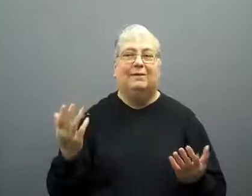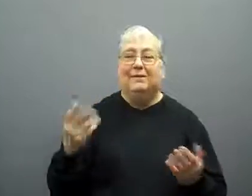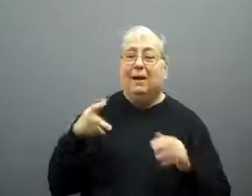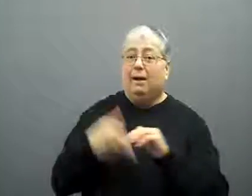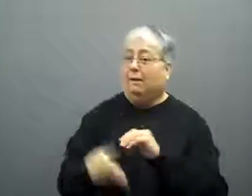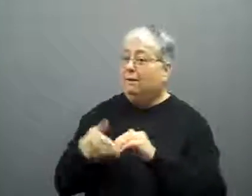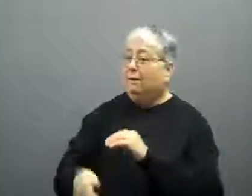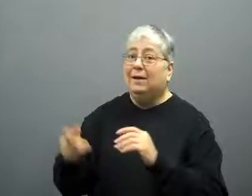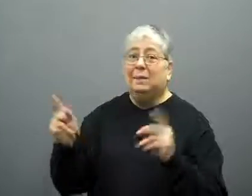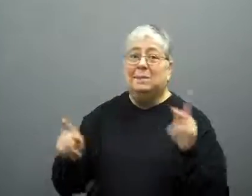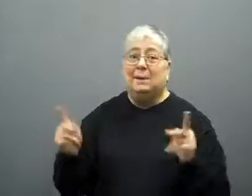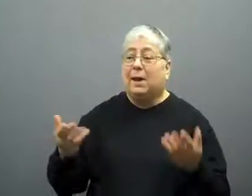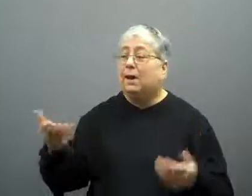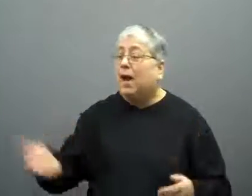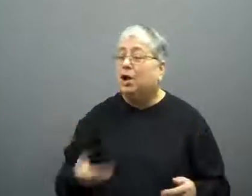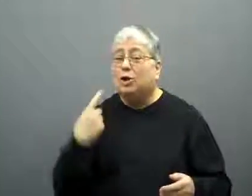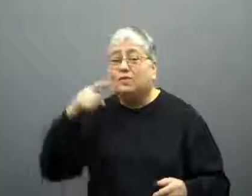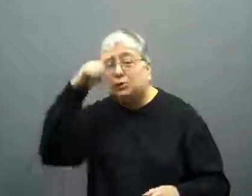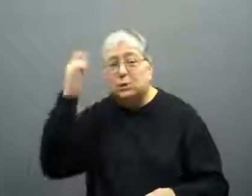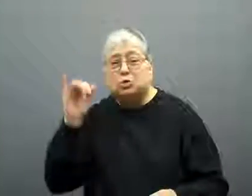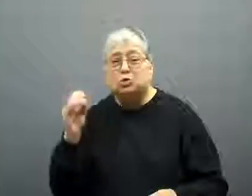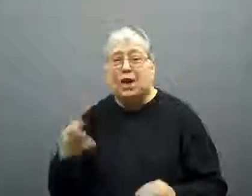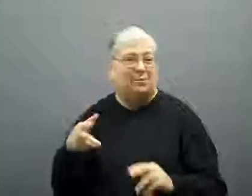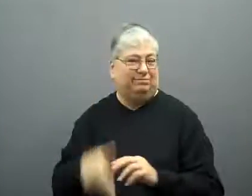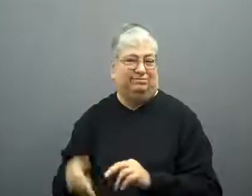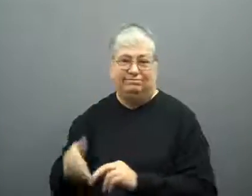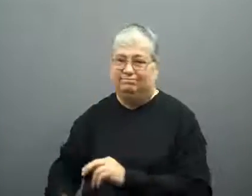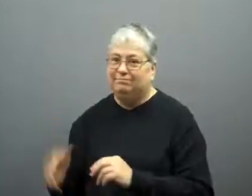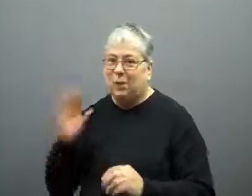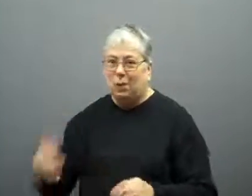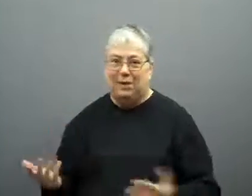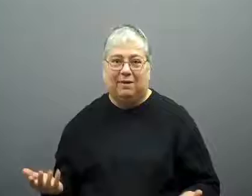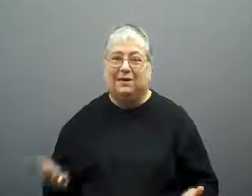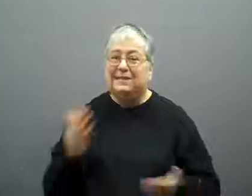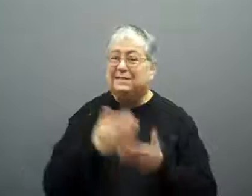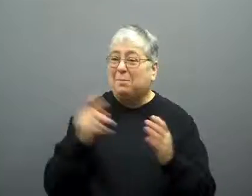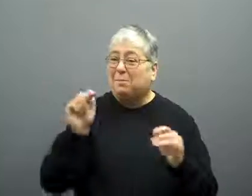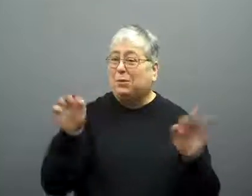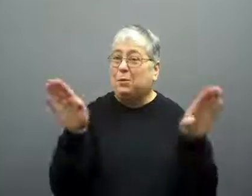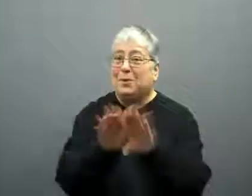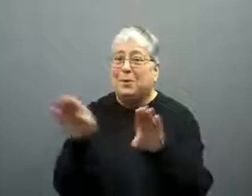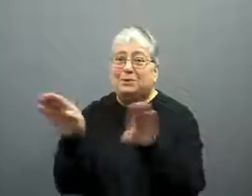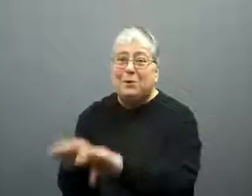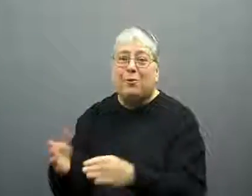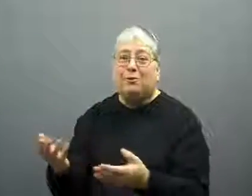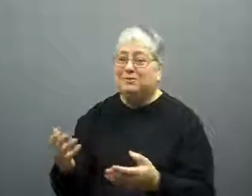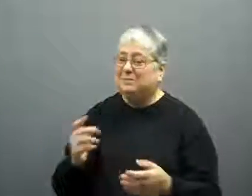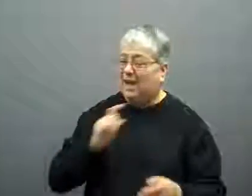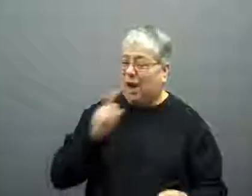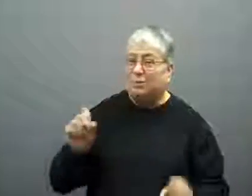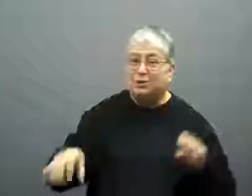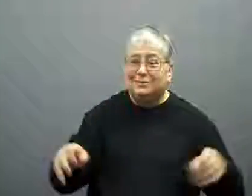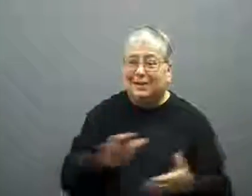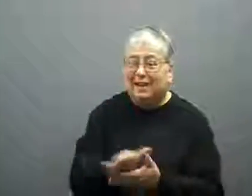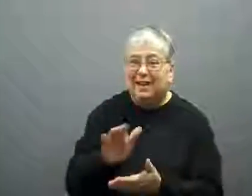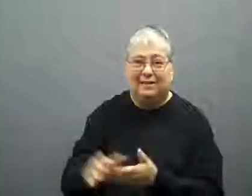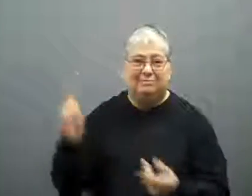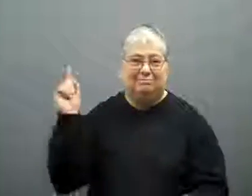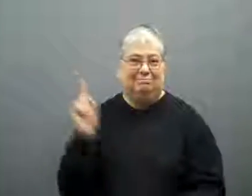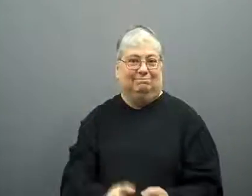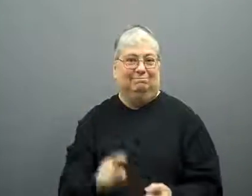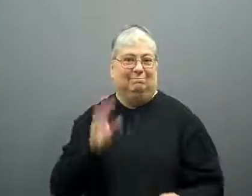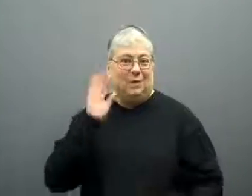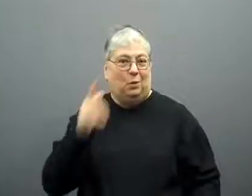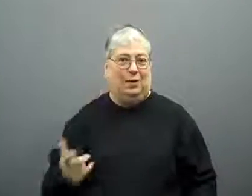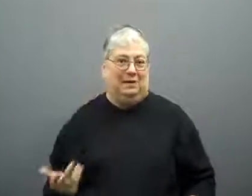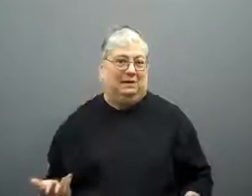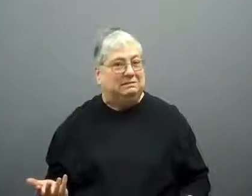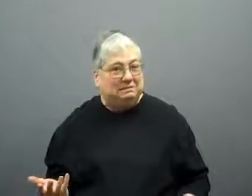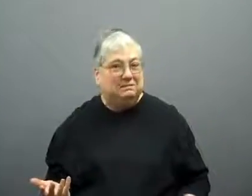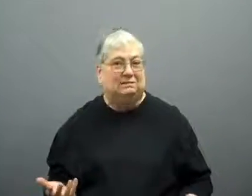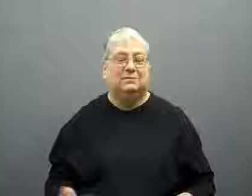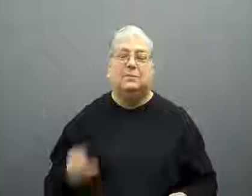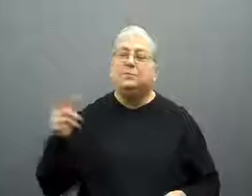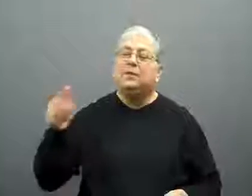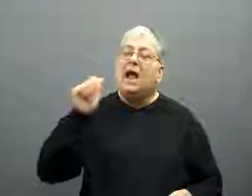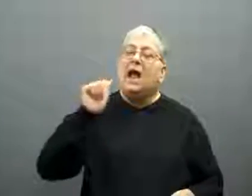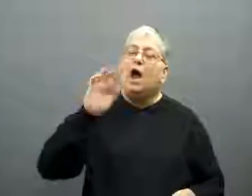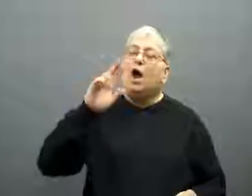Seasonal hiring would be cut, some restrooms closed, and less trash picked up.